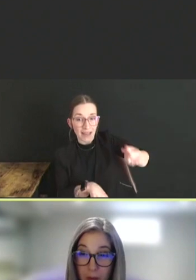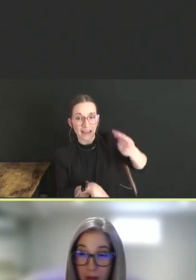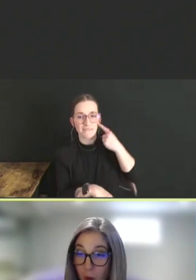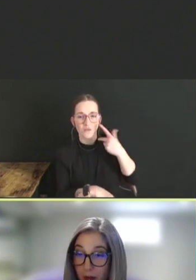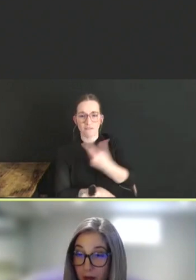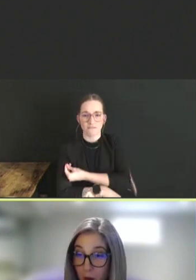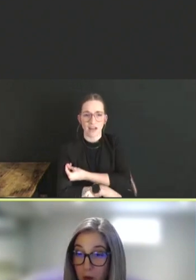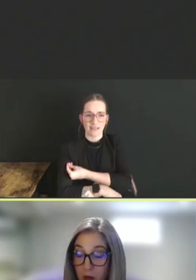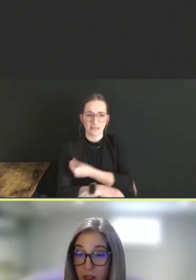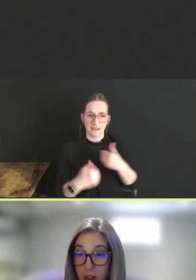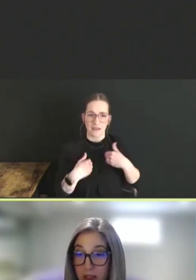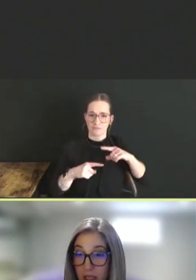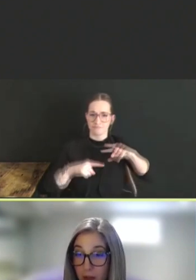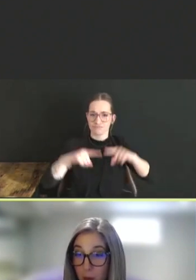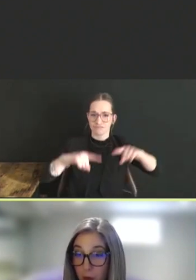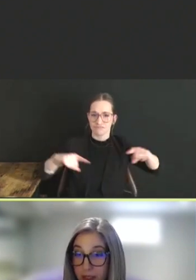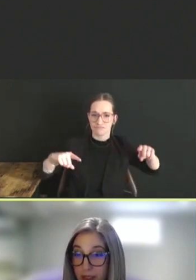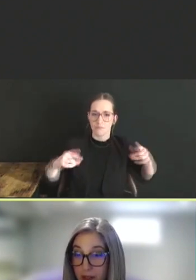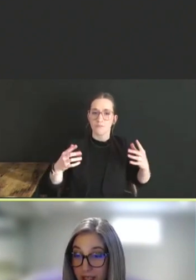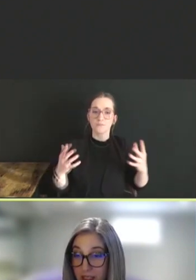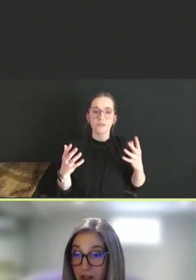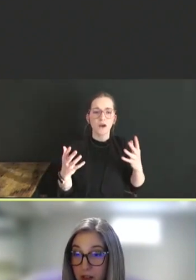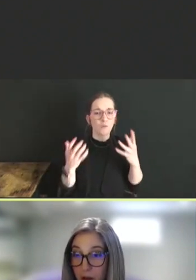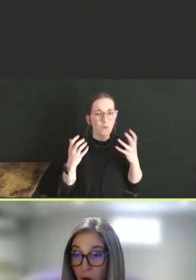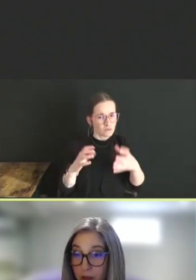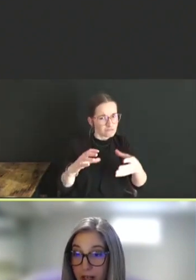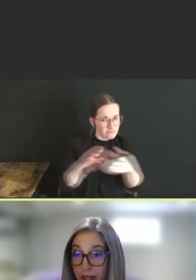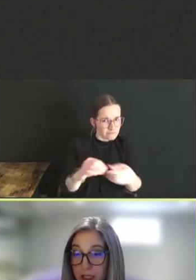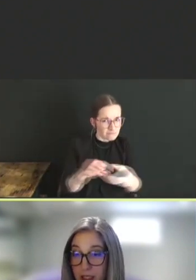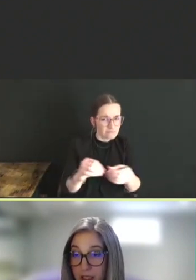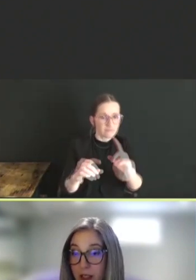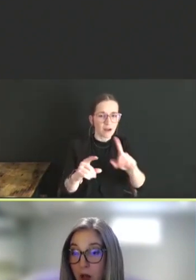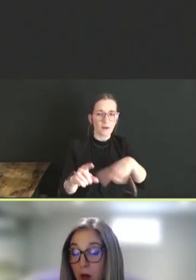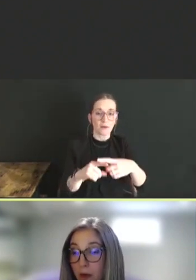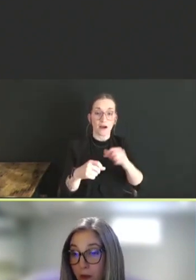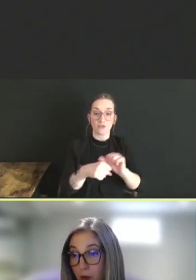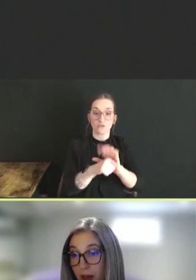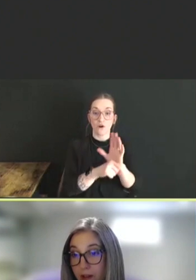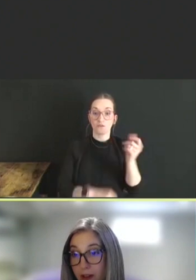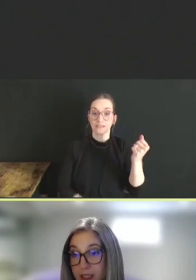I would make one note, just on the more recent vaccine, around COVID-19, before that vaccine